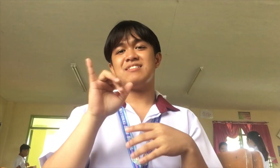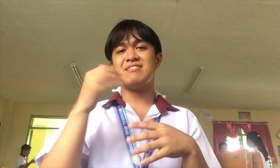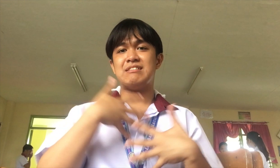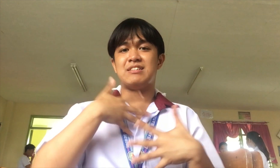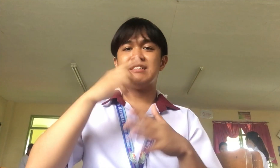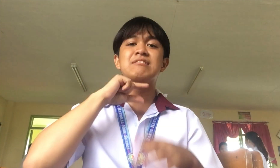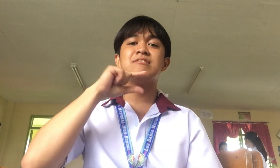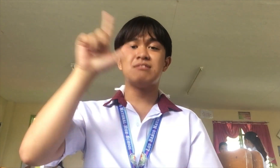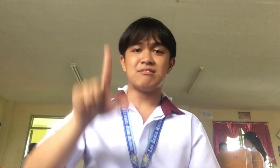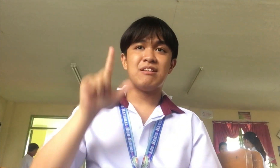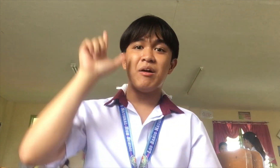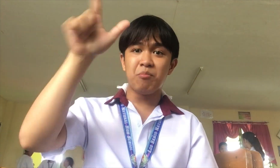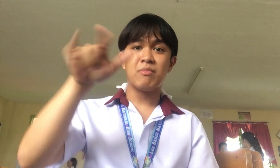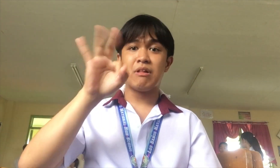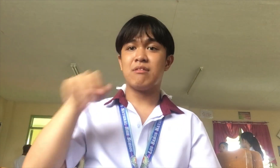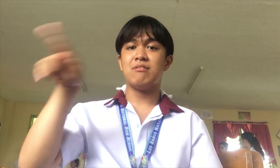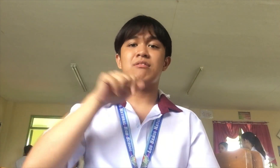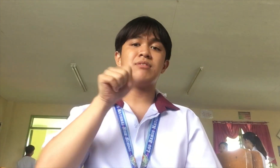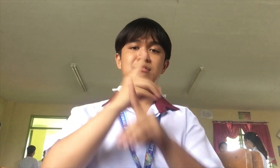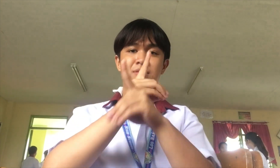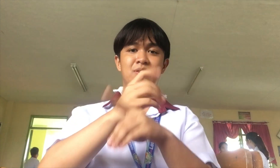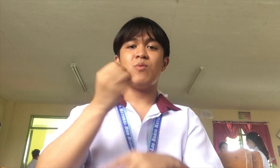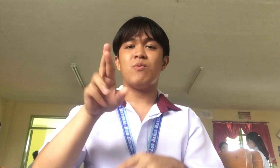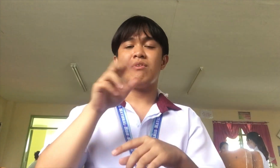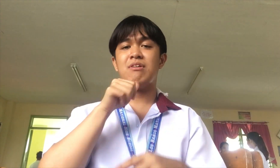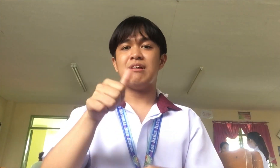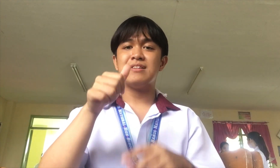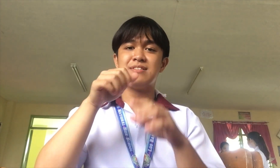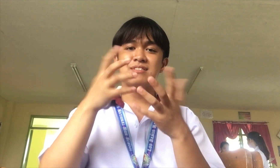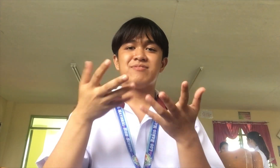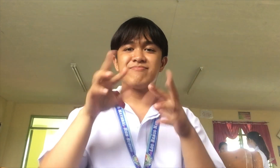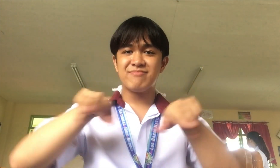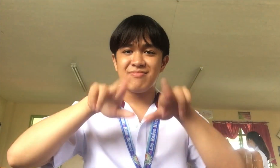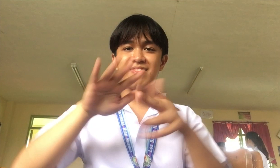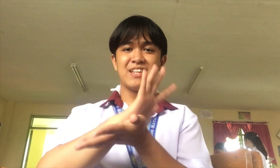imagine if when they have low grades, they would not have experienced in researching or defense presentation